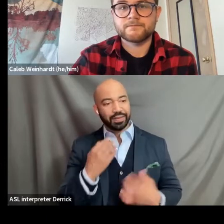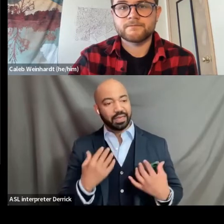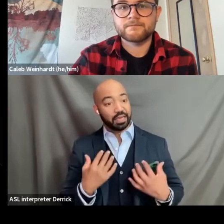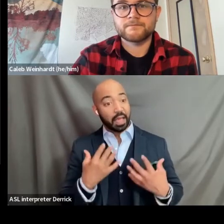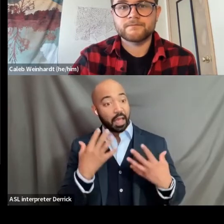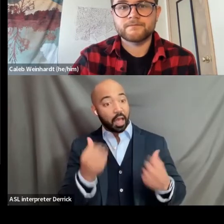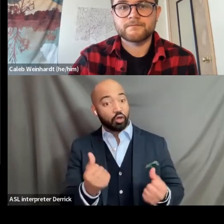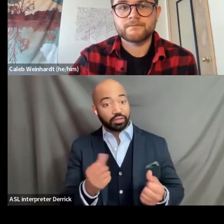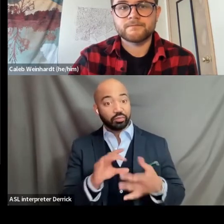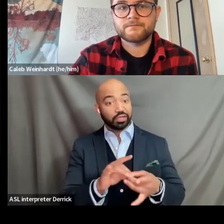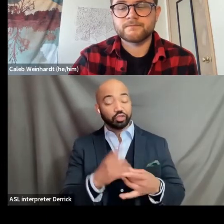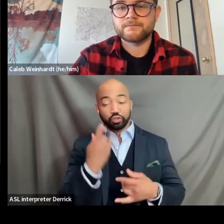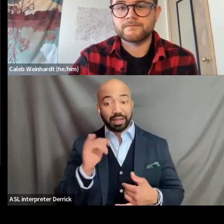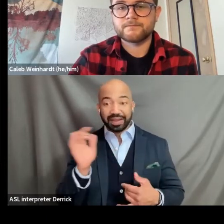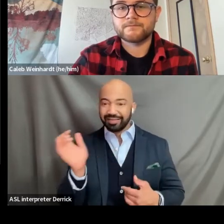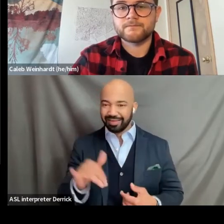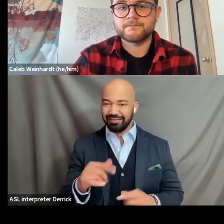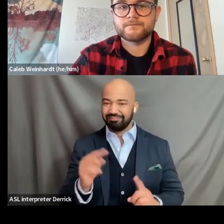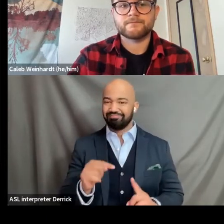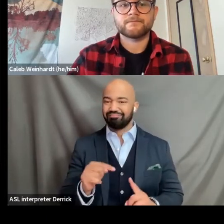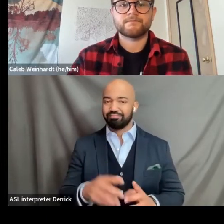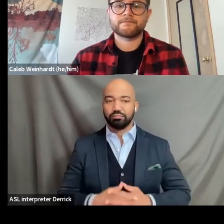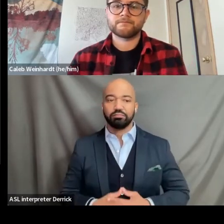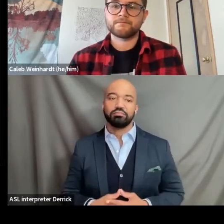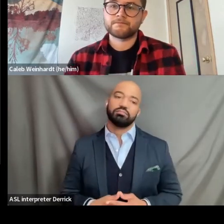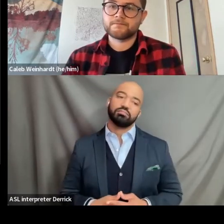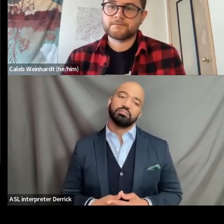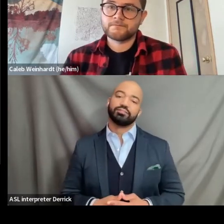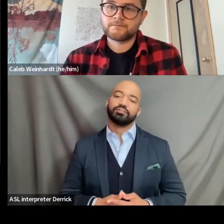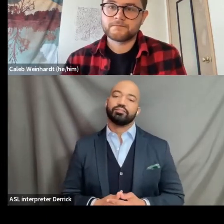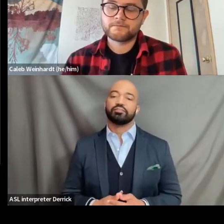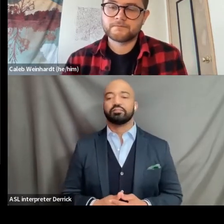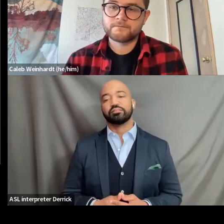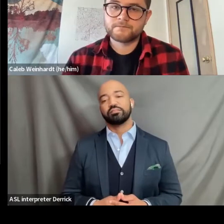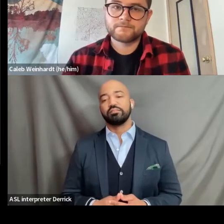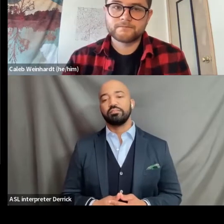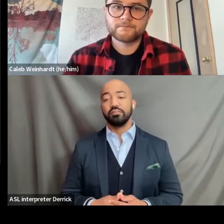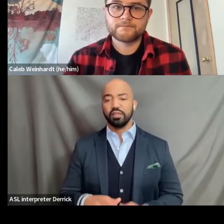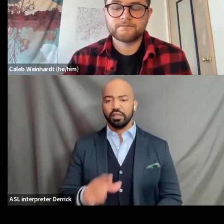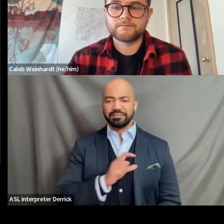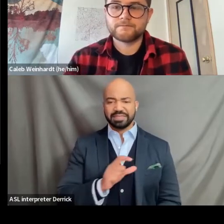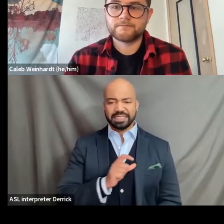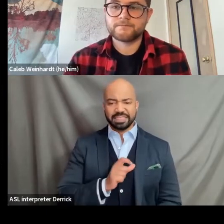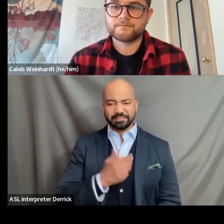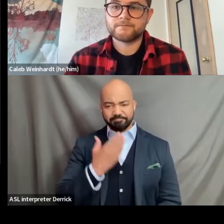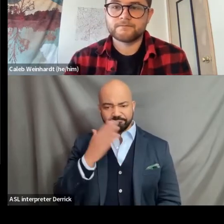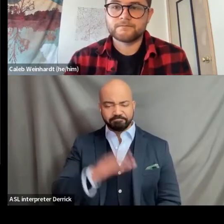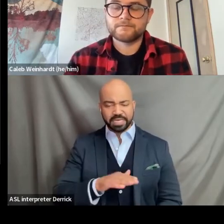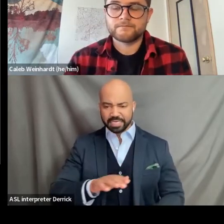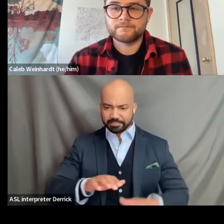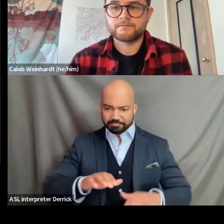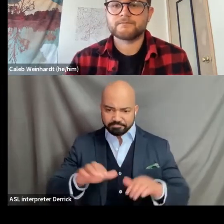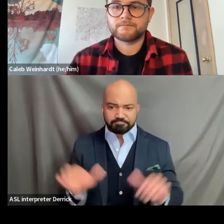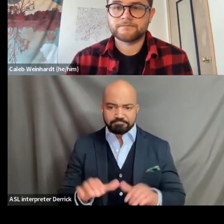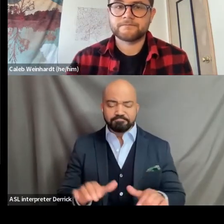and what healthy relationships look like. We know that police misconduct is a really severe issue,